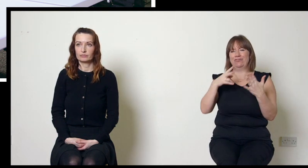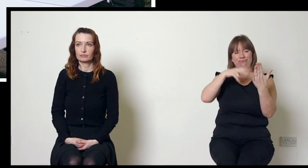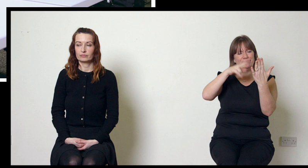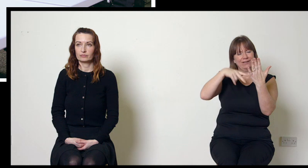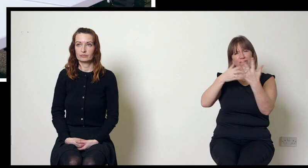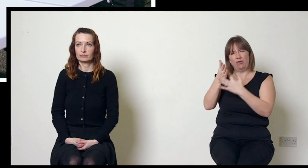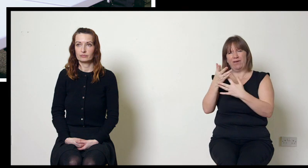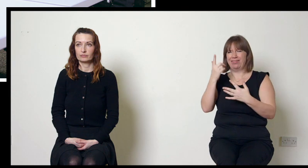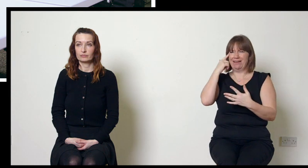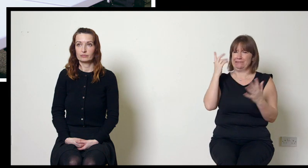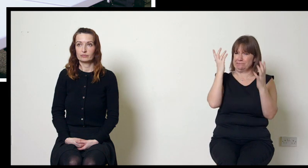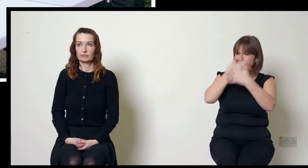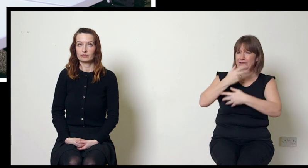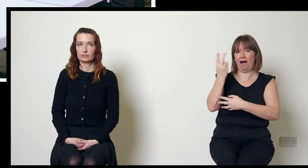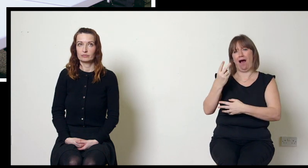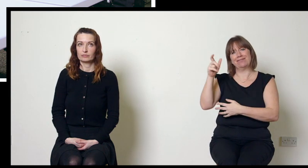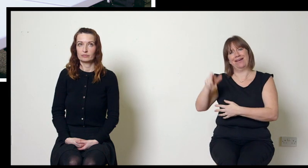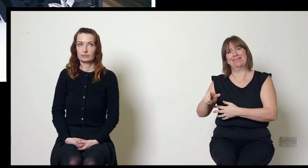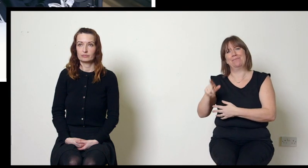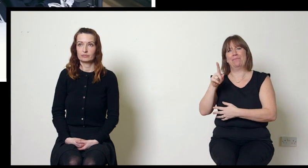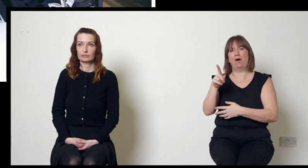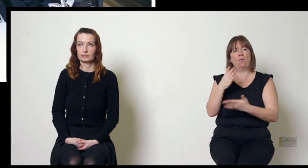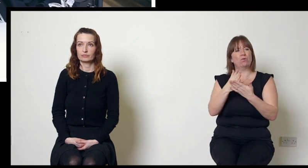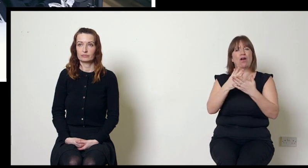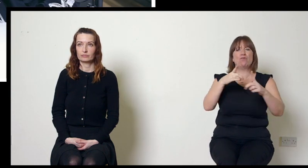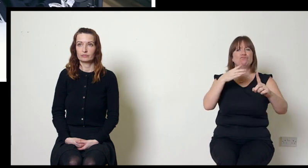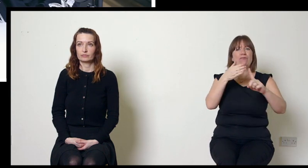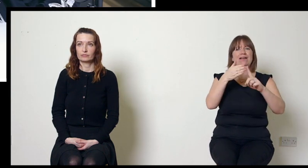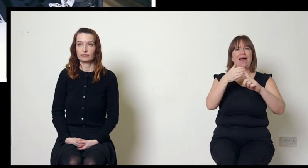it was for the artists as well, but also recognise that the relationships